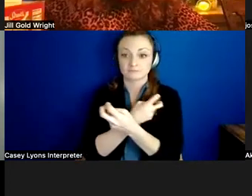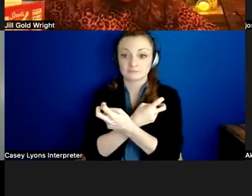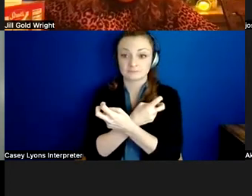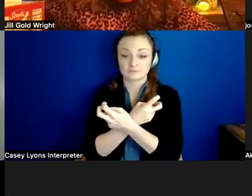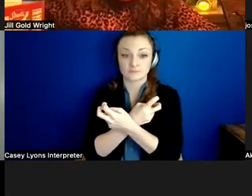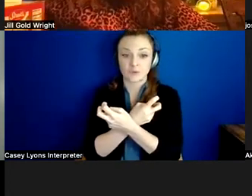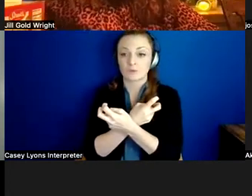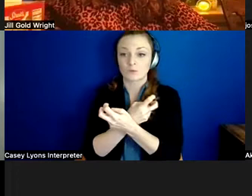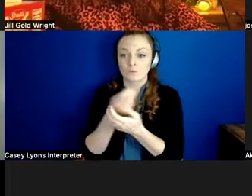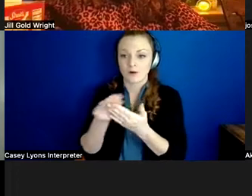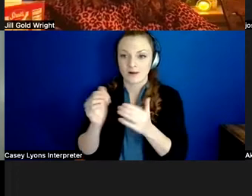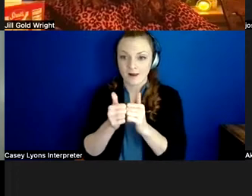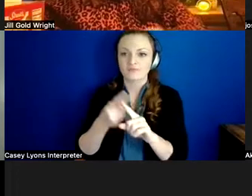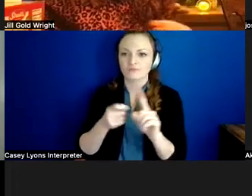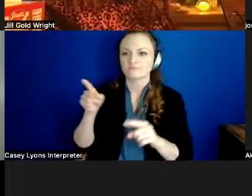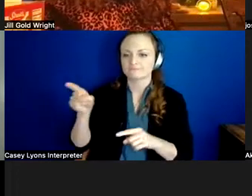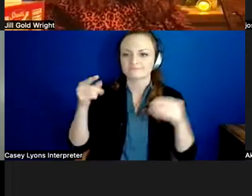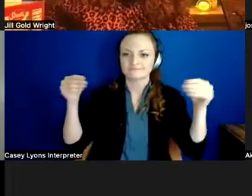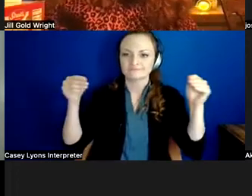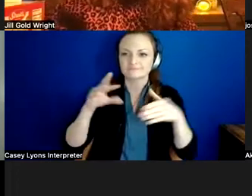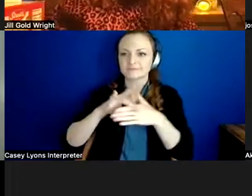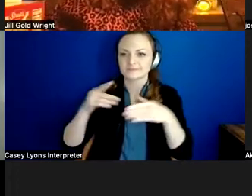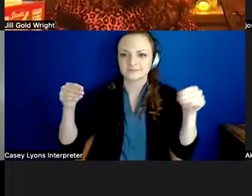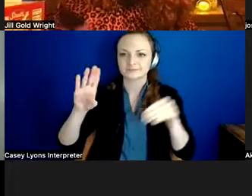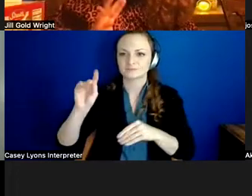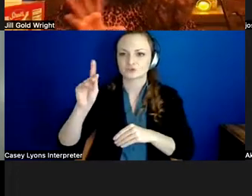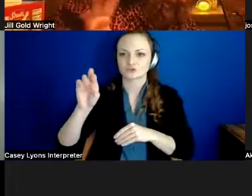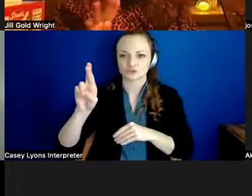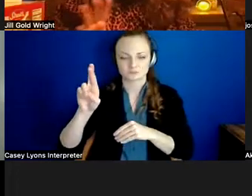butcher. 19:31:10 And so it is, it never goes into